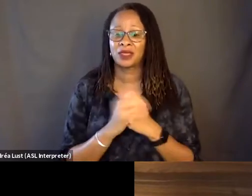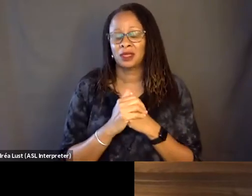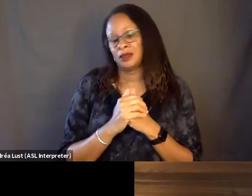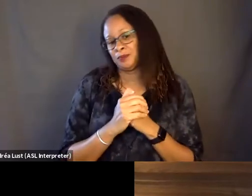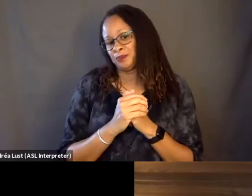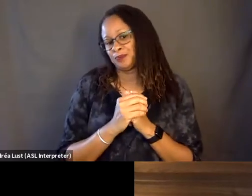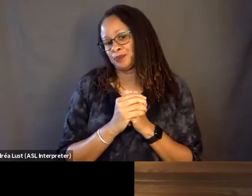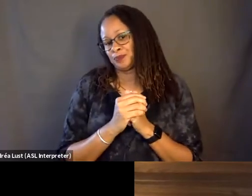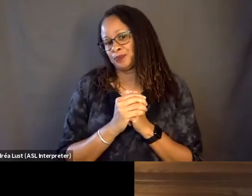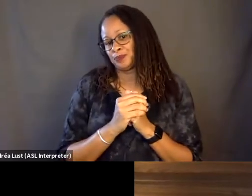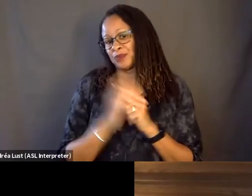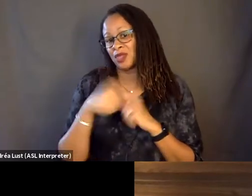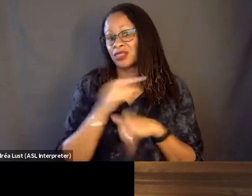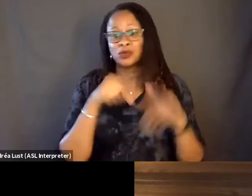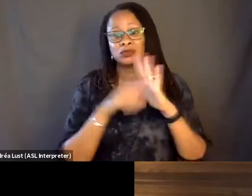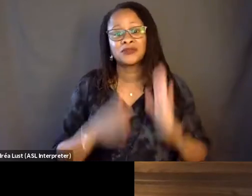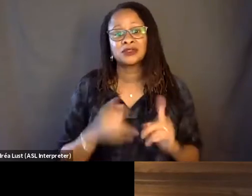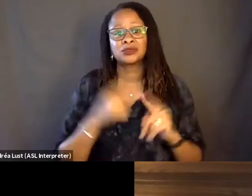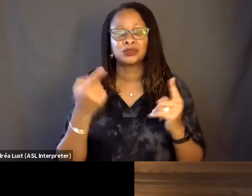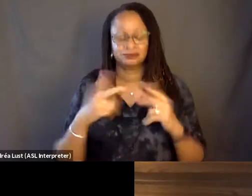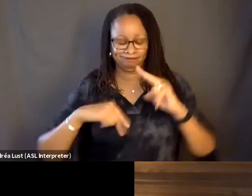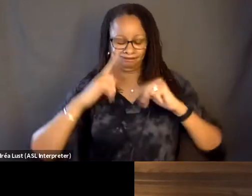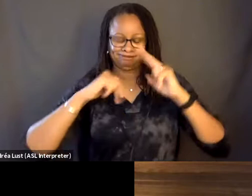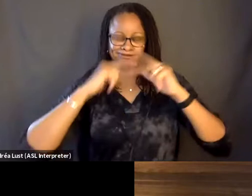with those investigators to build that into the film